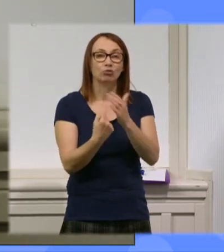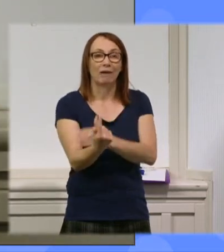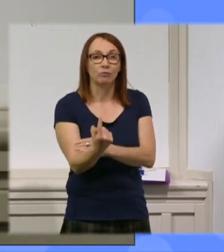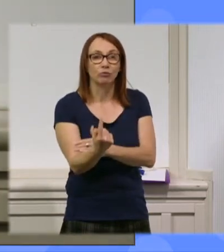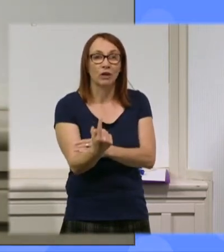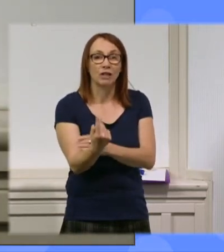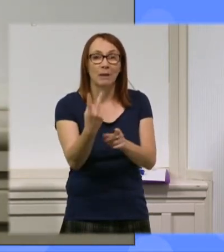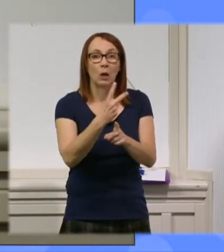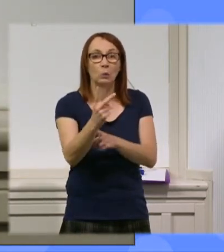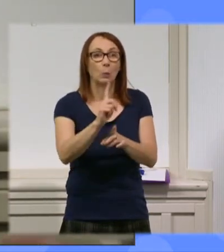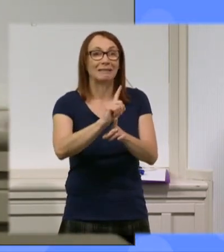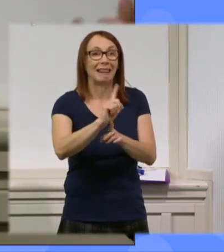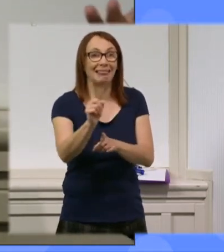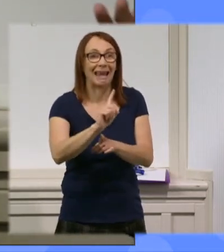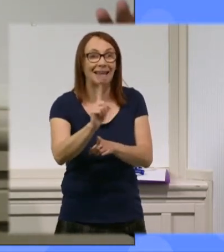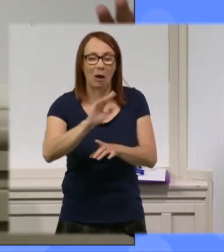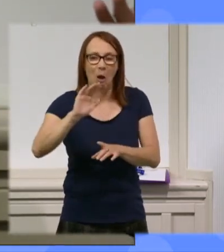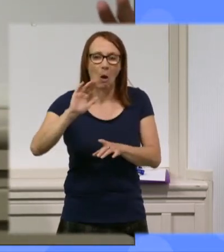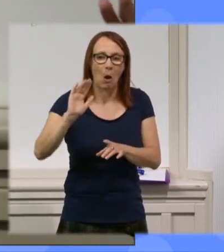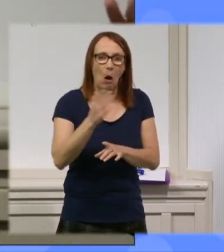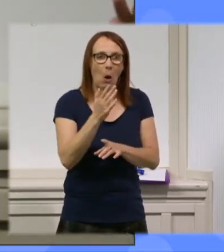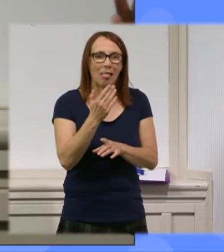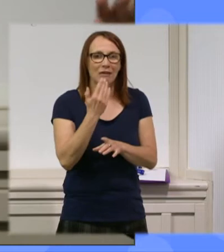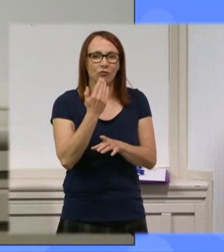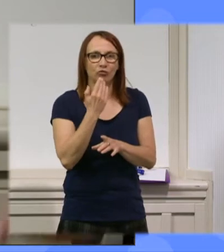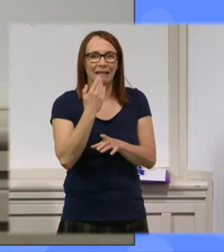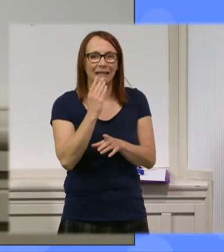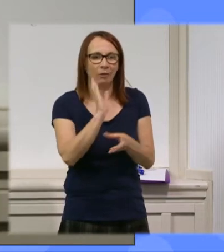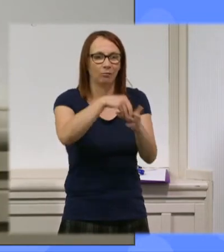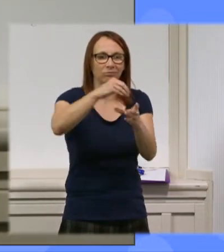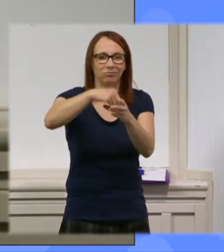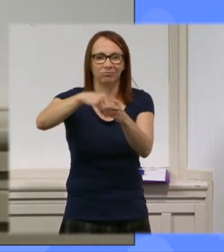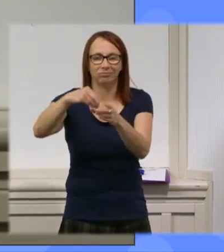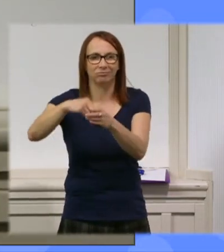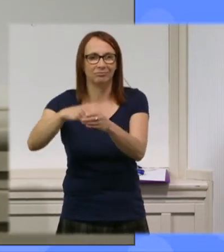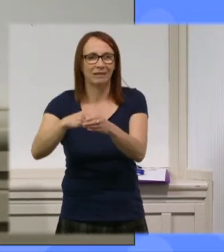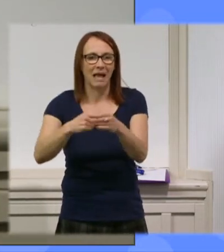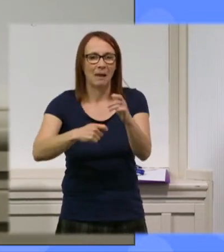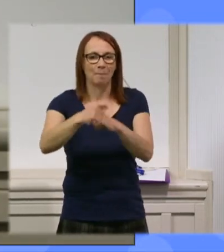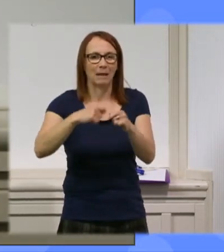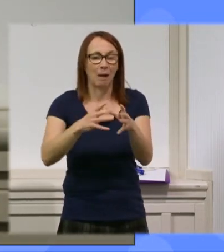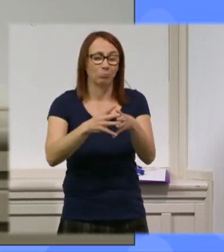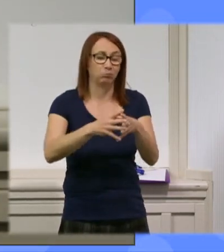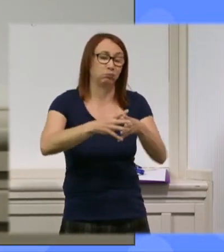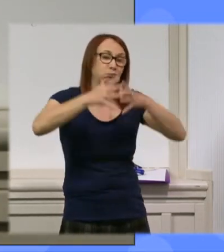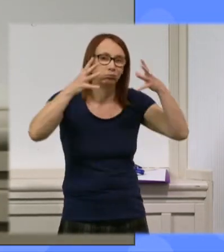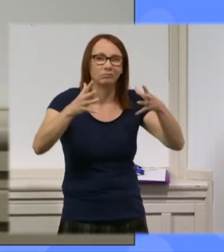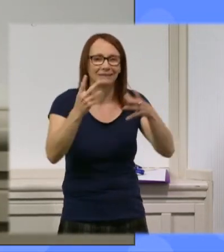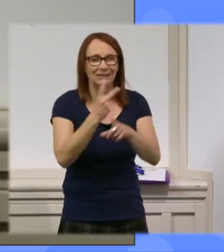everybody else did too there was a sort of massive green surge where the party quadrupled in size in the matter of a couple of weeks and for